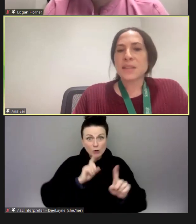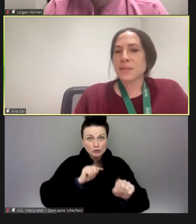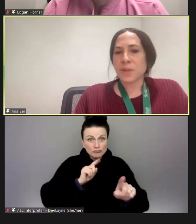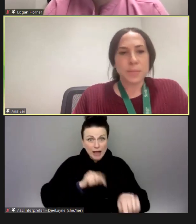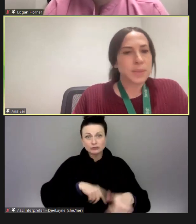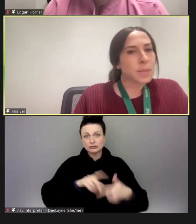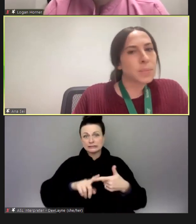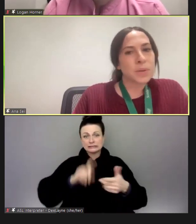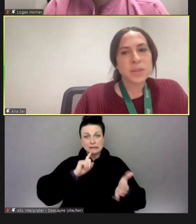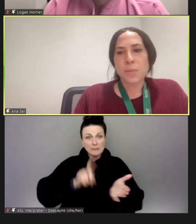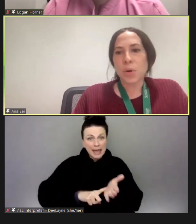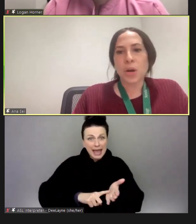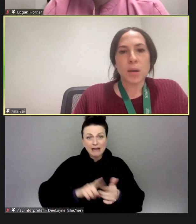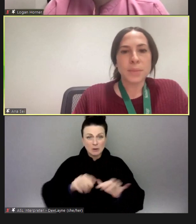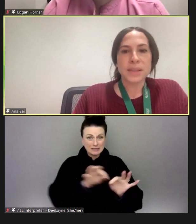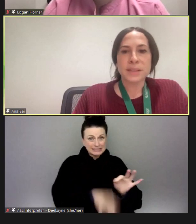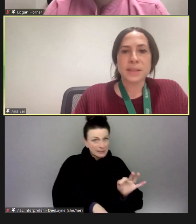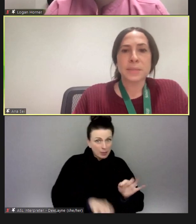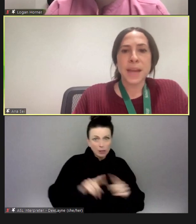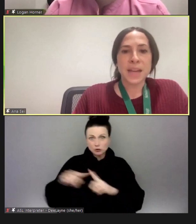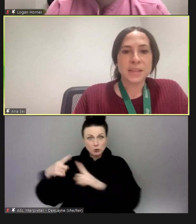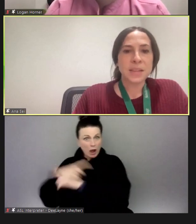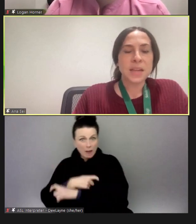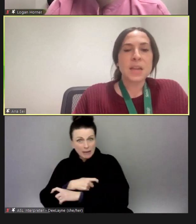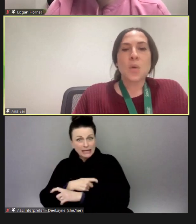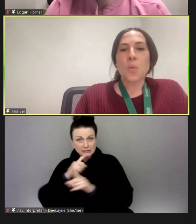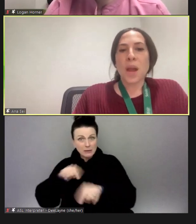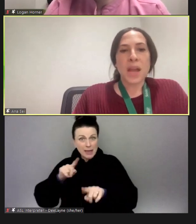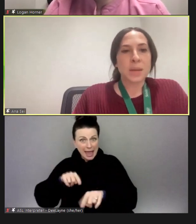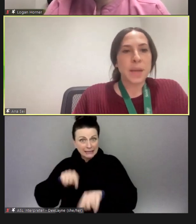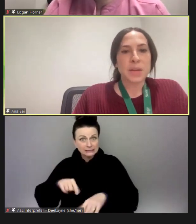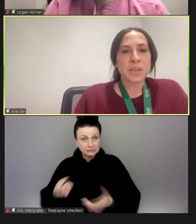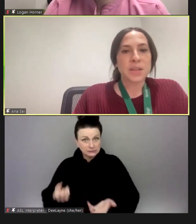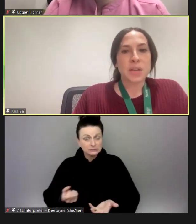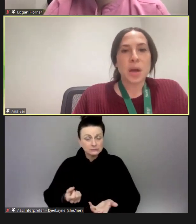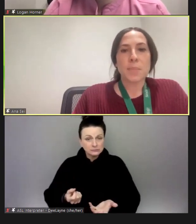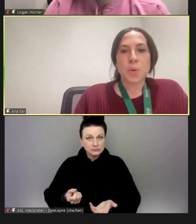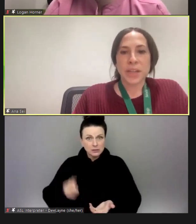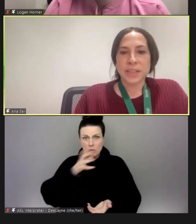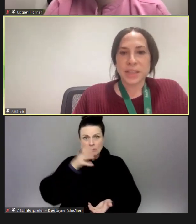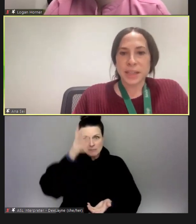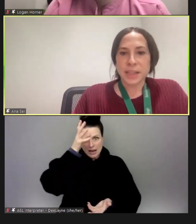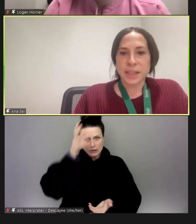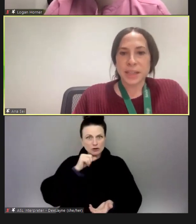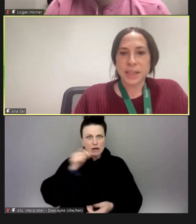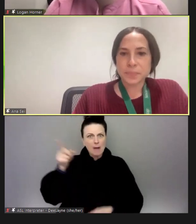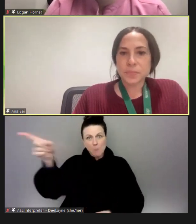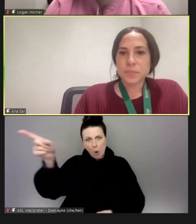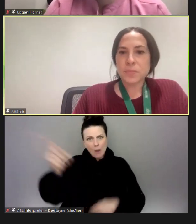from simple to more complex commands when parents are not